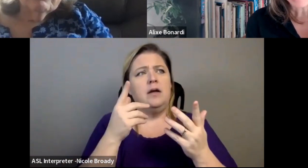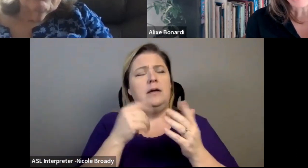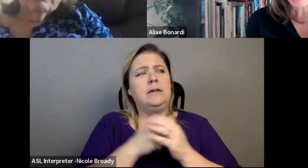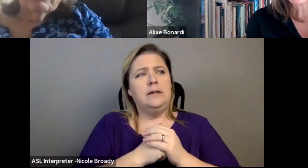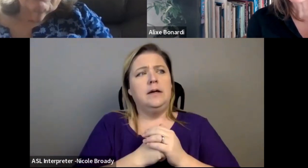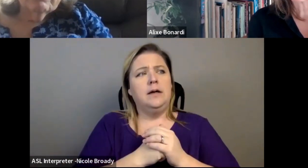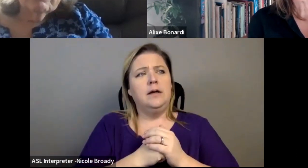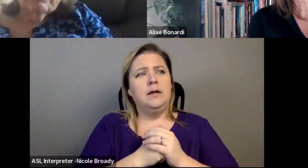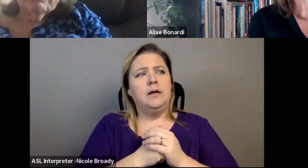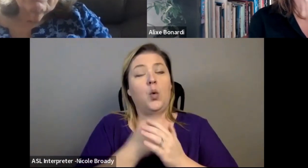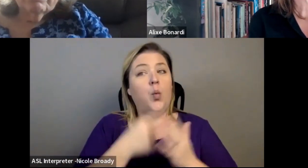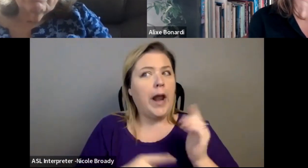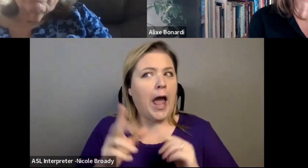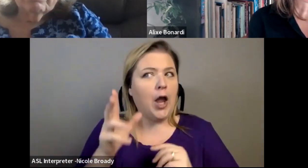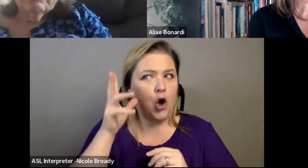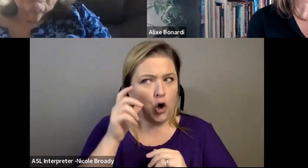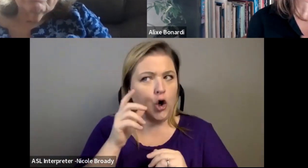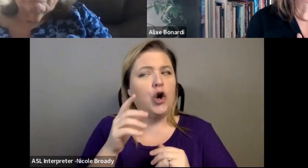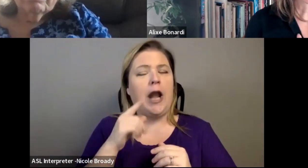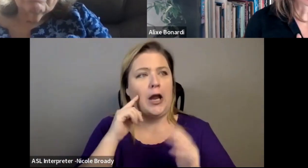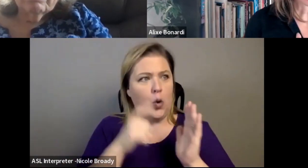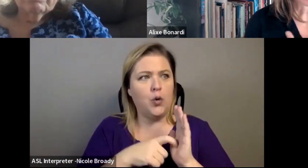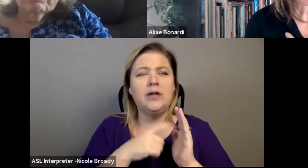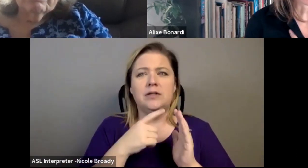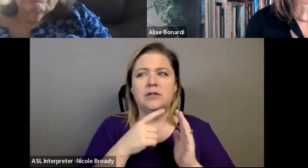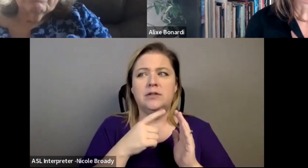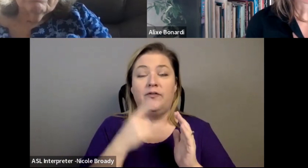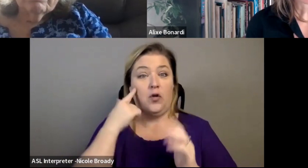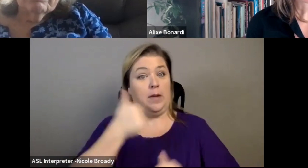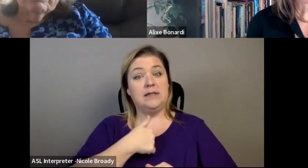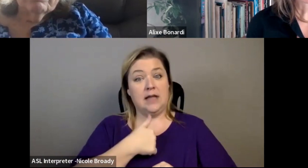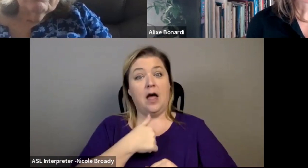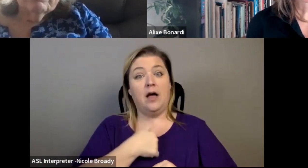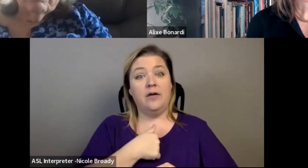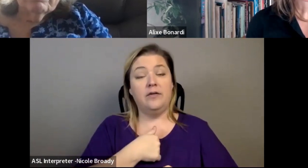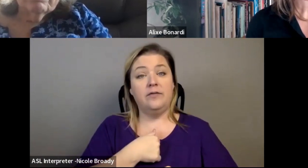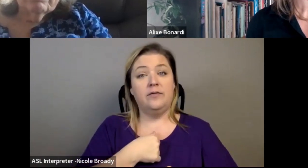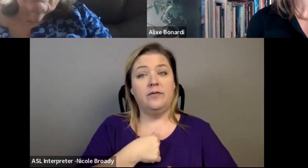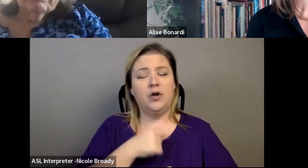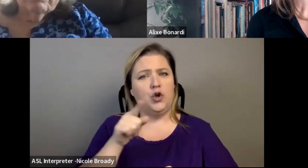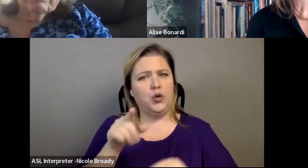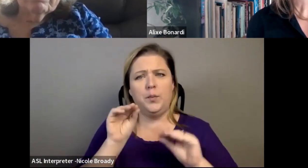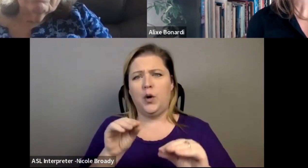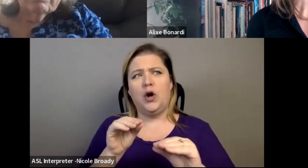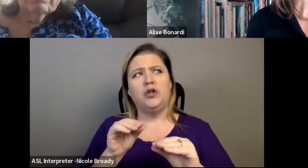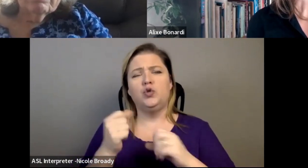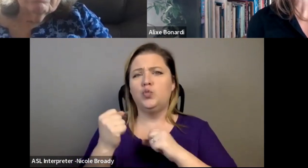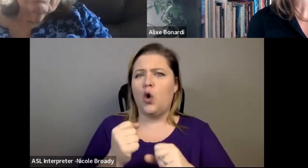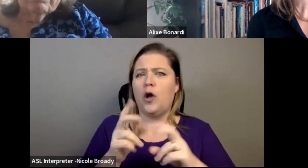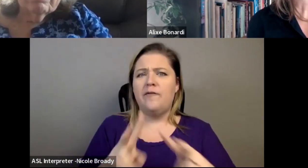I what I heard. And what really jumped out with with me was the value placed on needing to